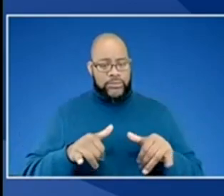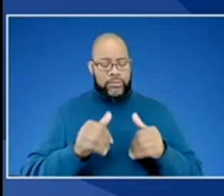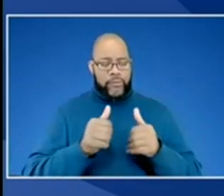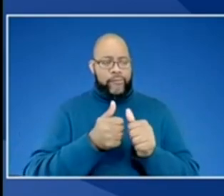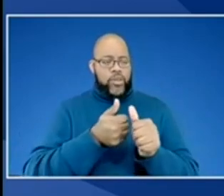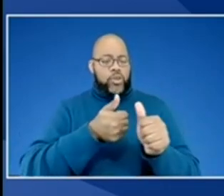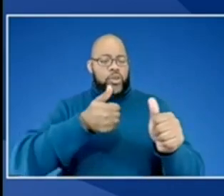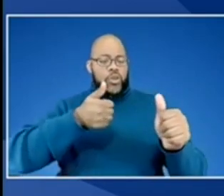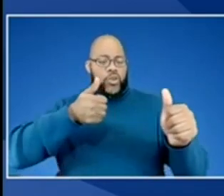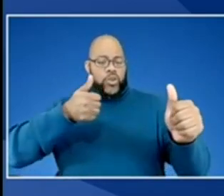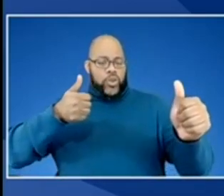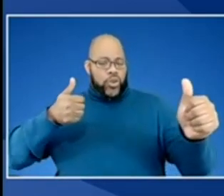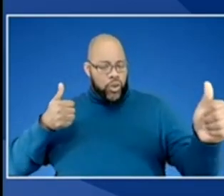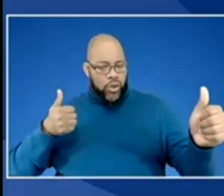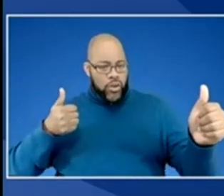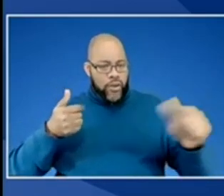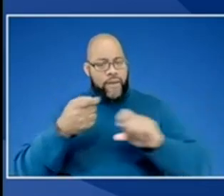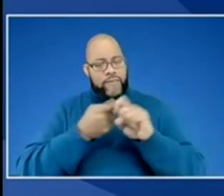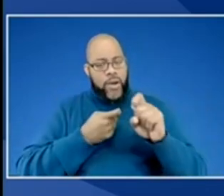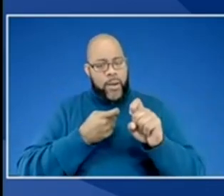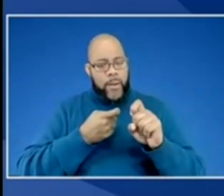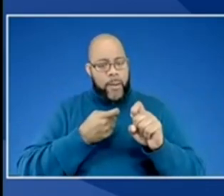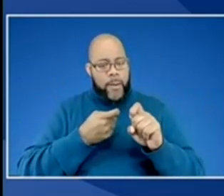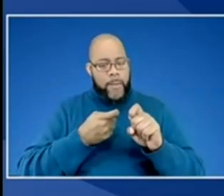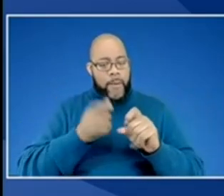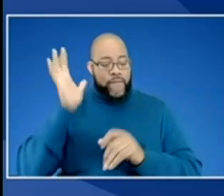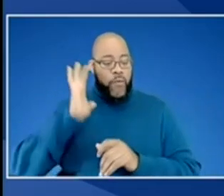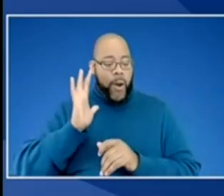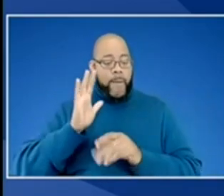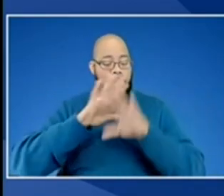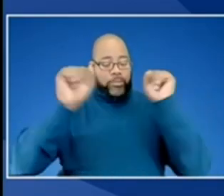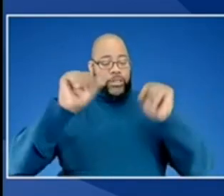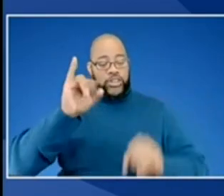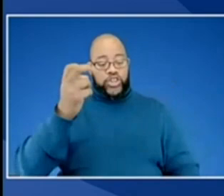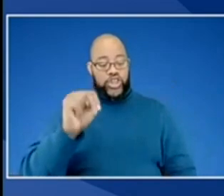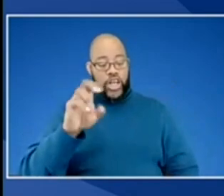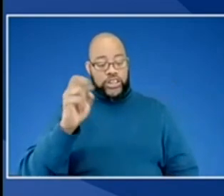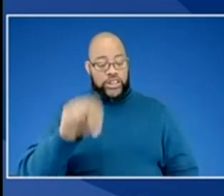and further away from former President Lyndon B. Johnson's intent when signing